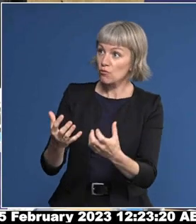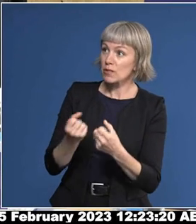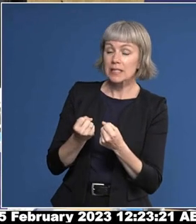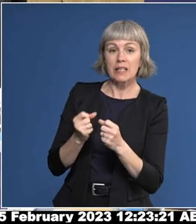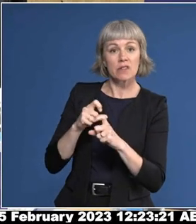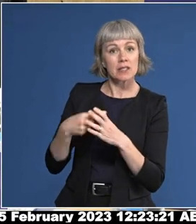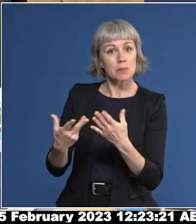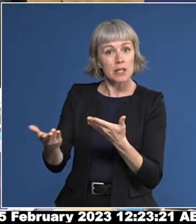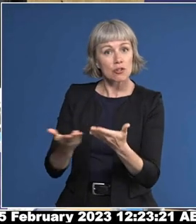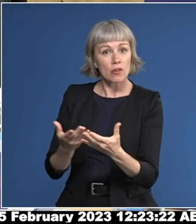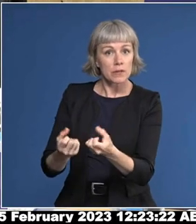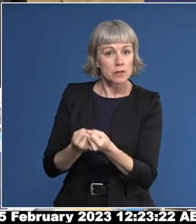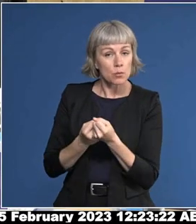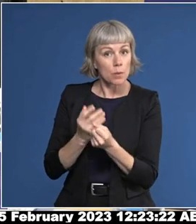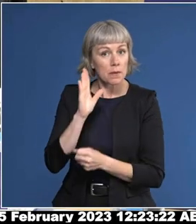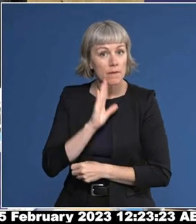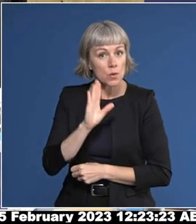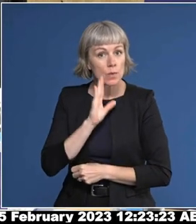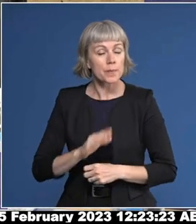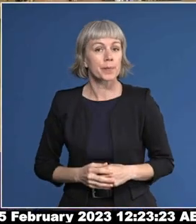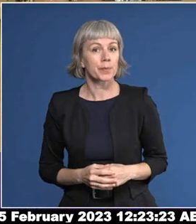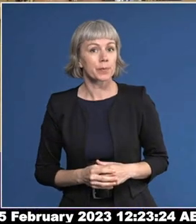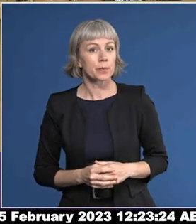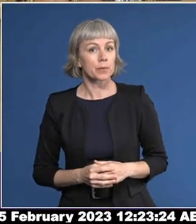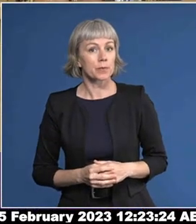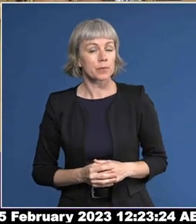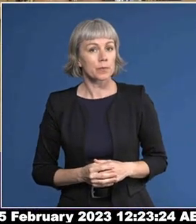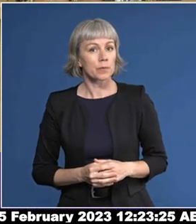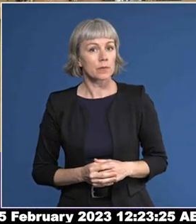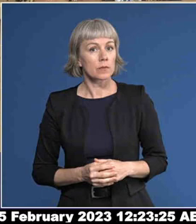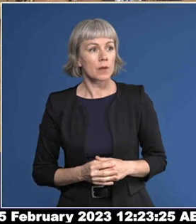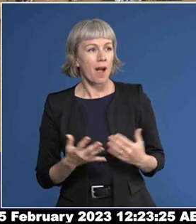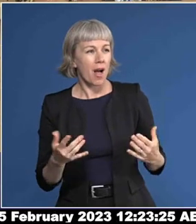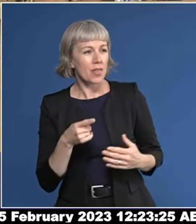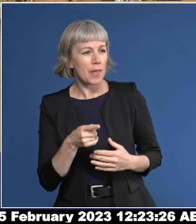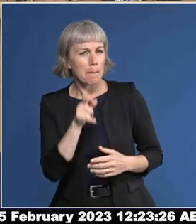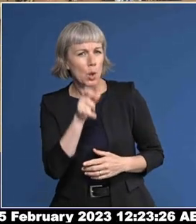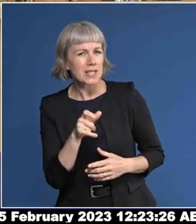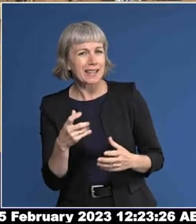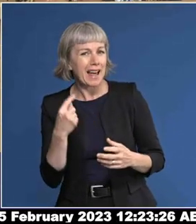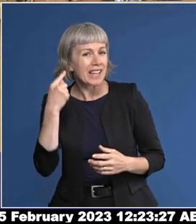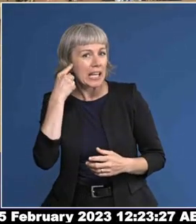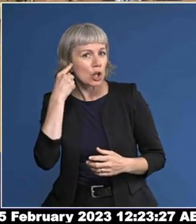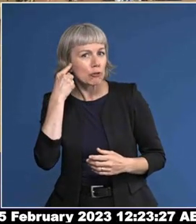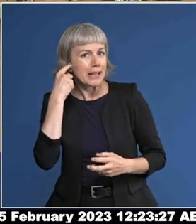It would be in relation to their hearing difficulties, but I don't know - I can't answer that in terms of the specifics of what that would be.